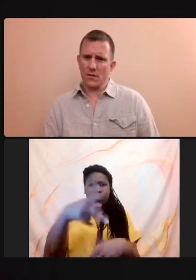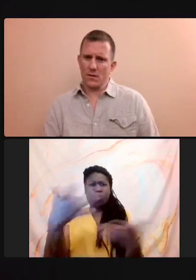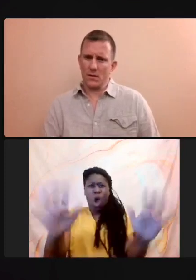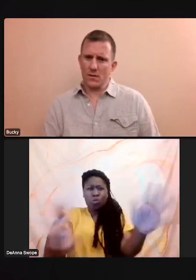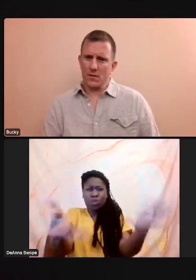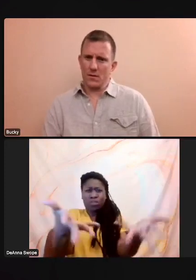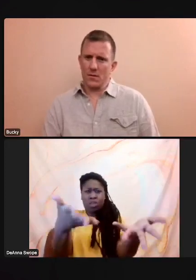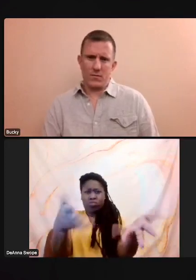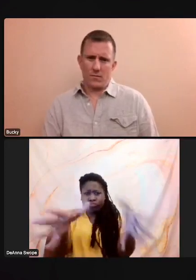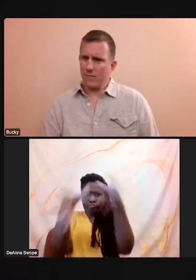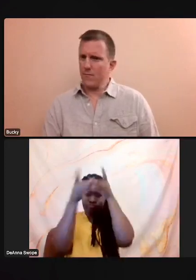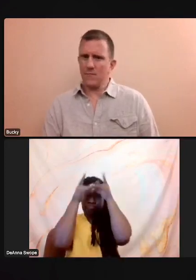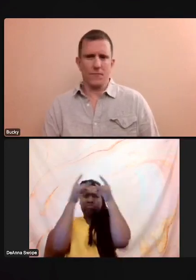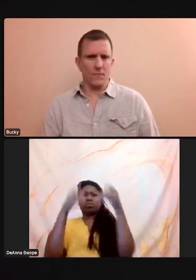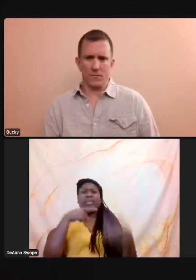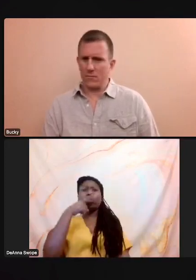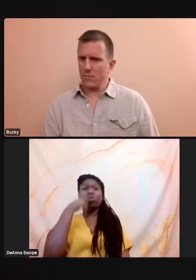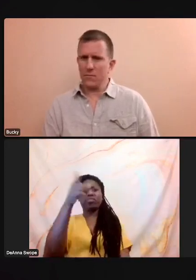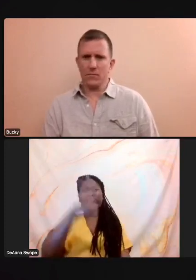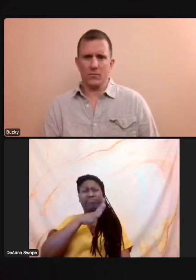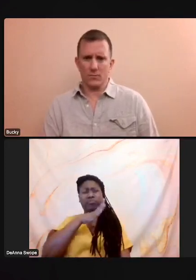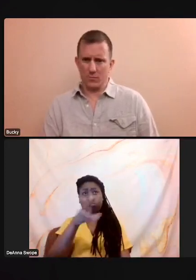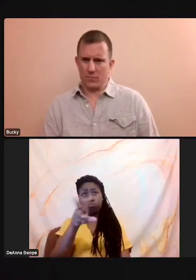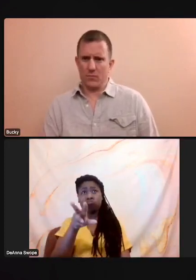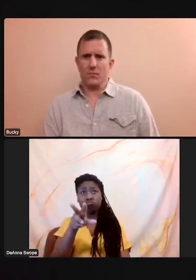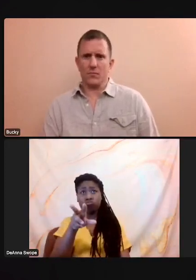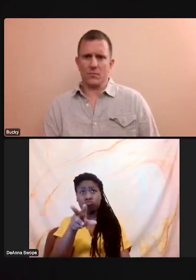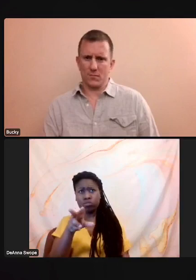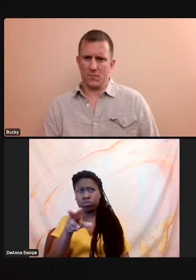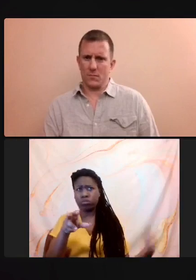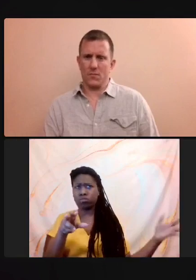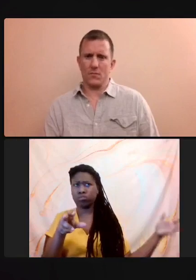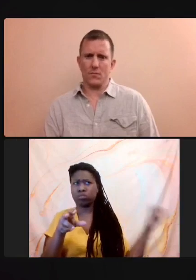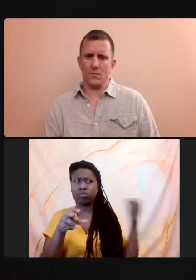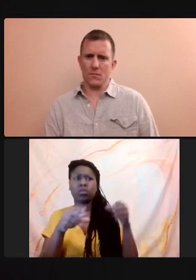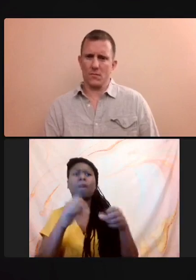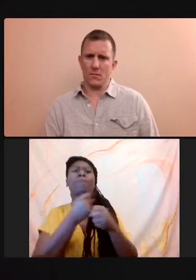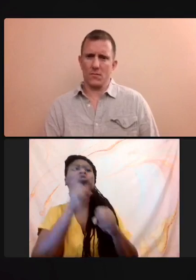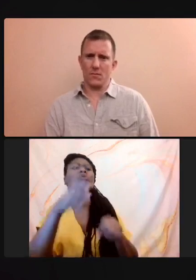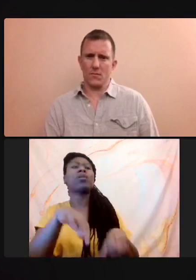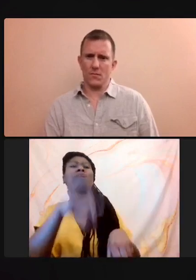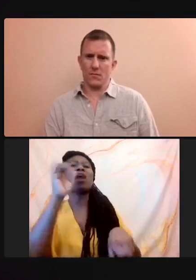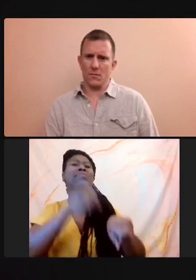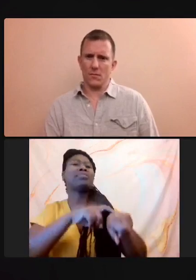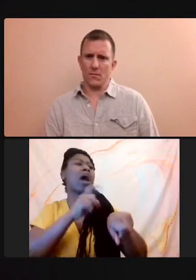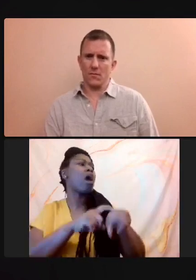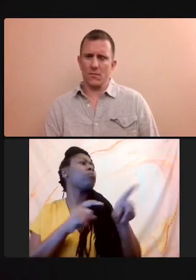about an ethical decision, then you go to your mentor and ask, right. Versus a coach again is more short lived.